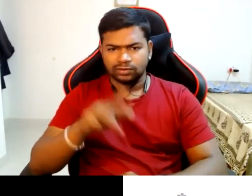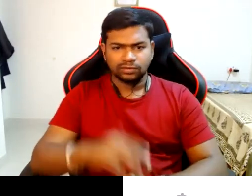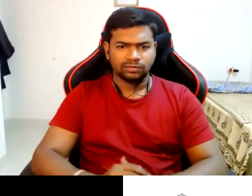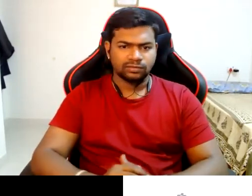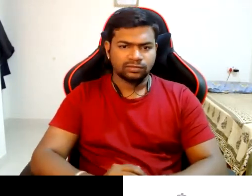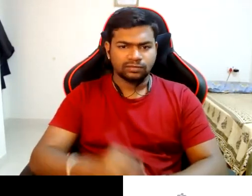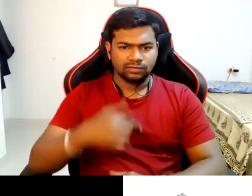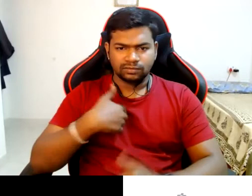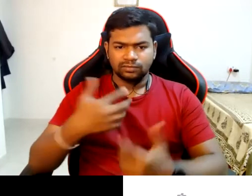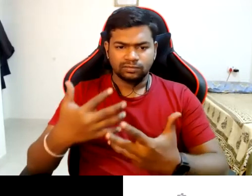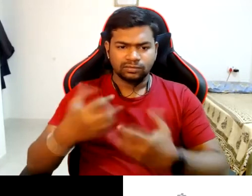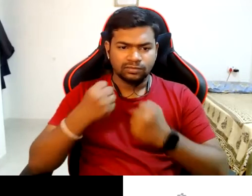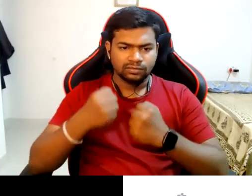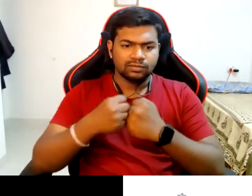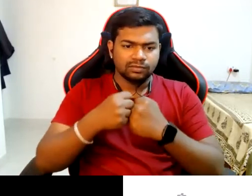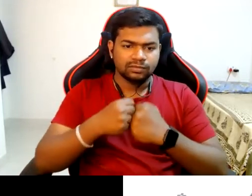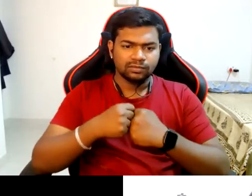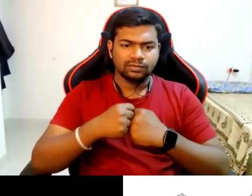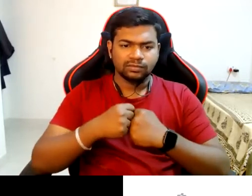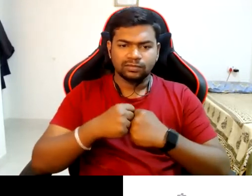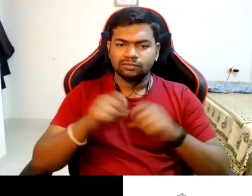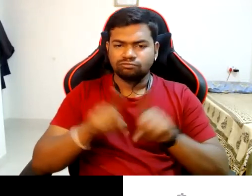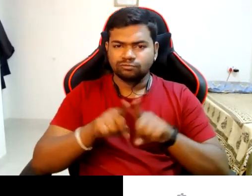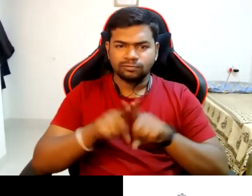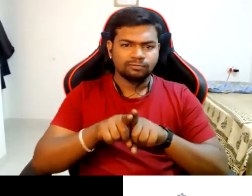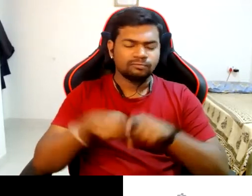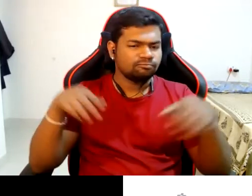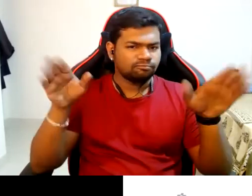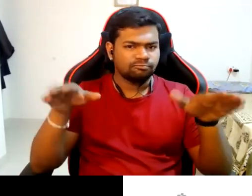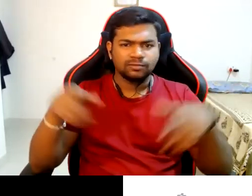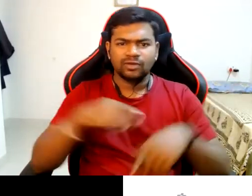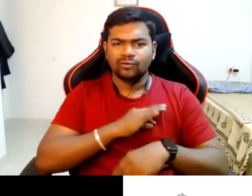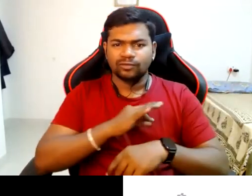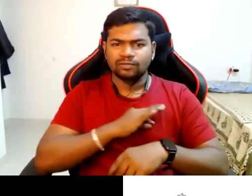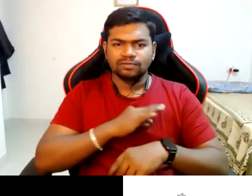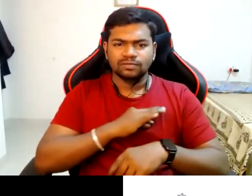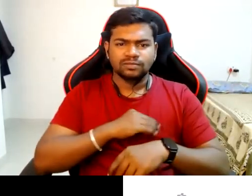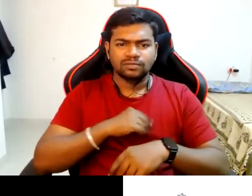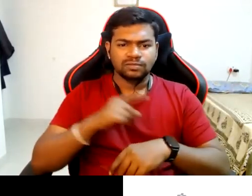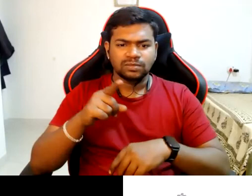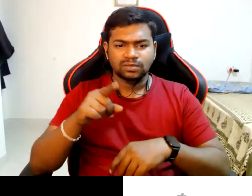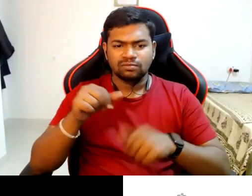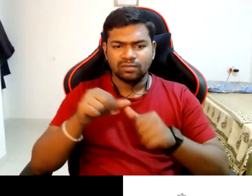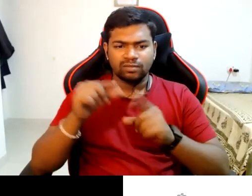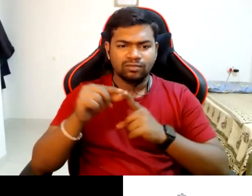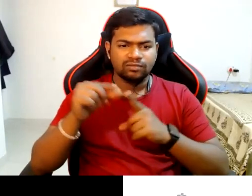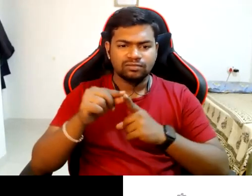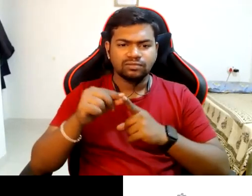i got my wings to fly and that time I came to know an app ???? and even.